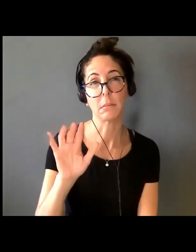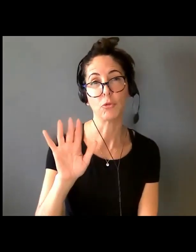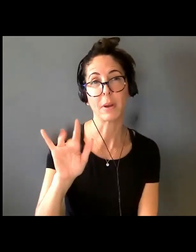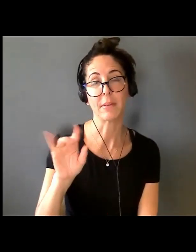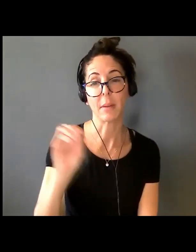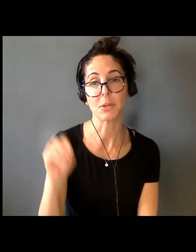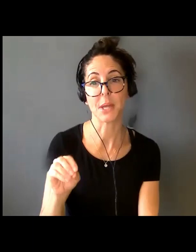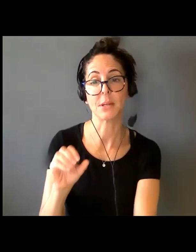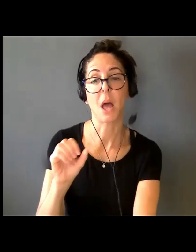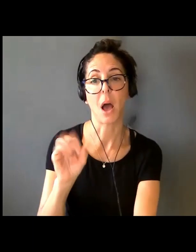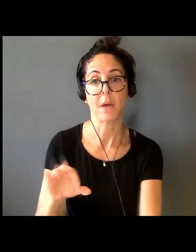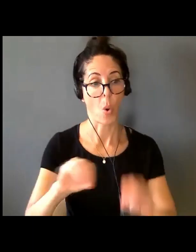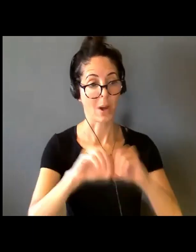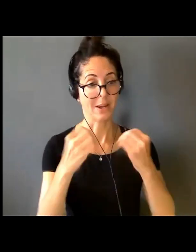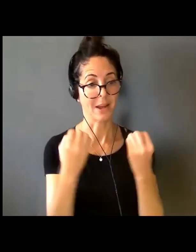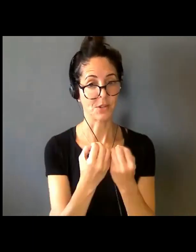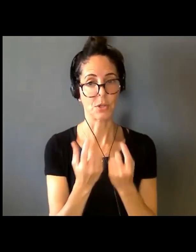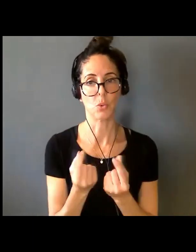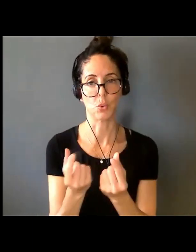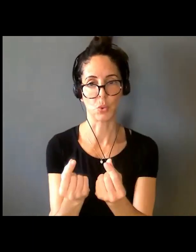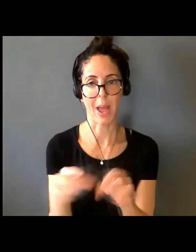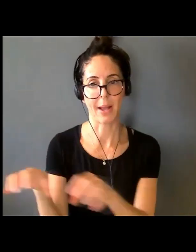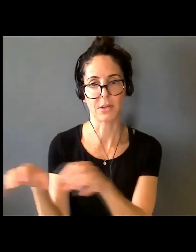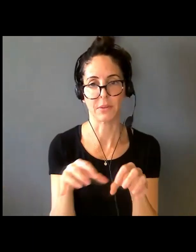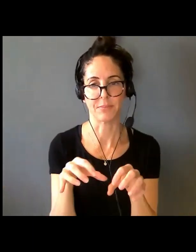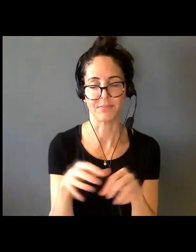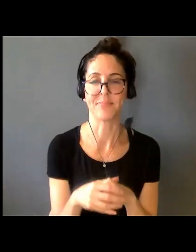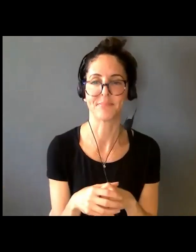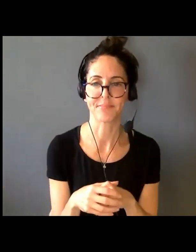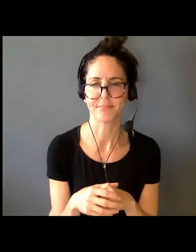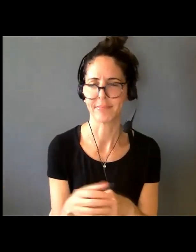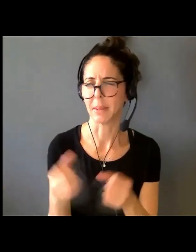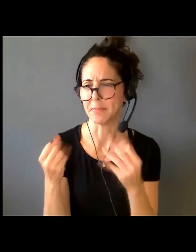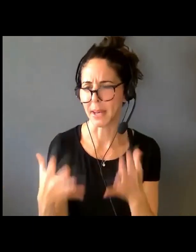of the organization’s activities across many low- and middle-income countries.